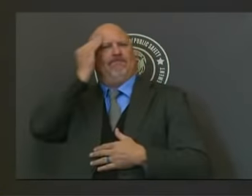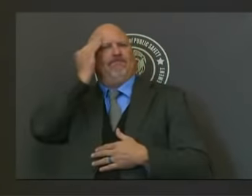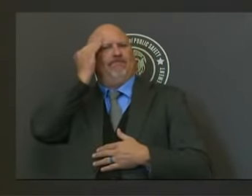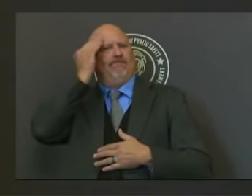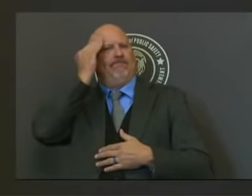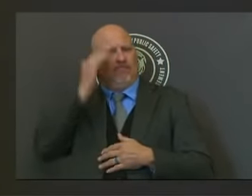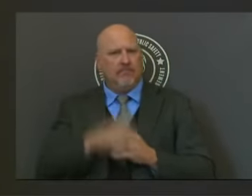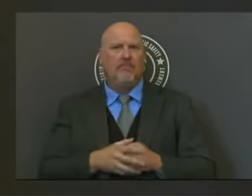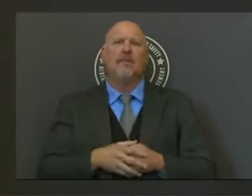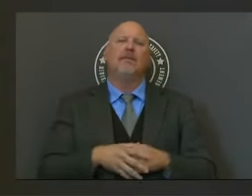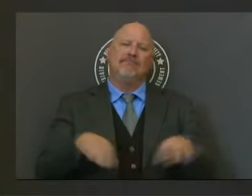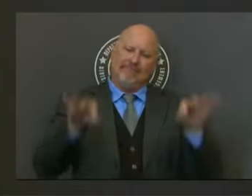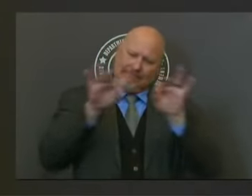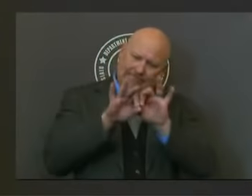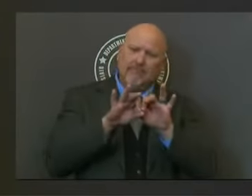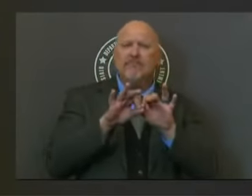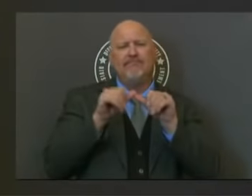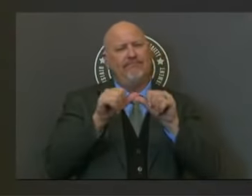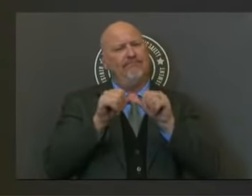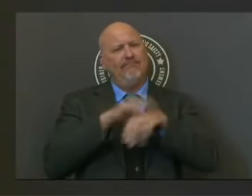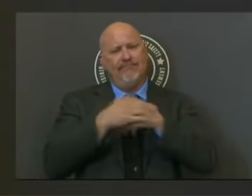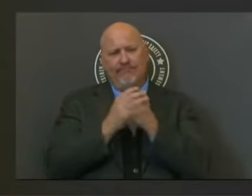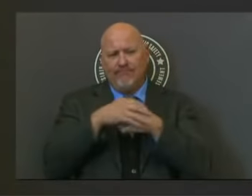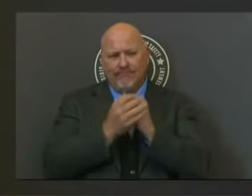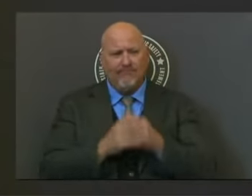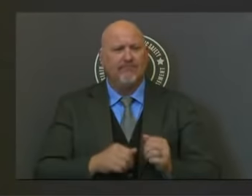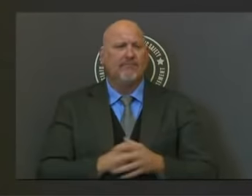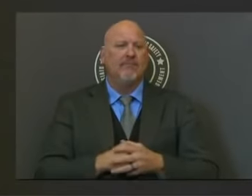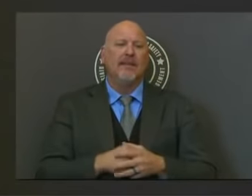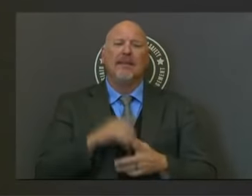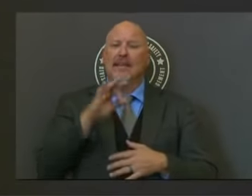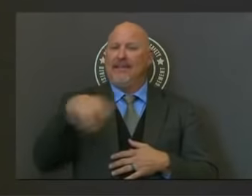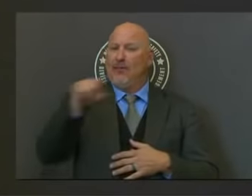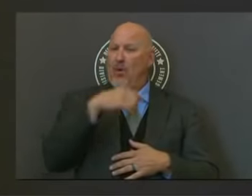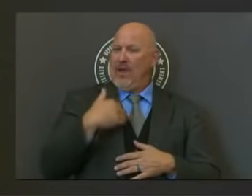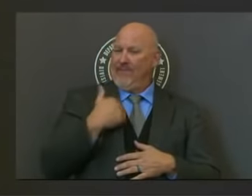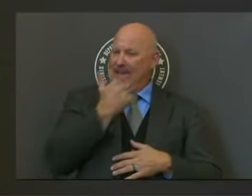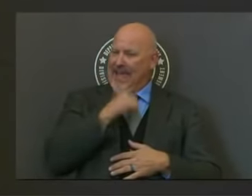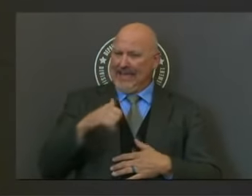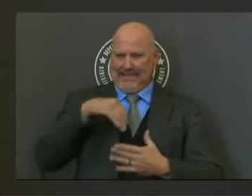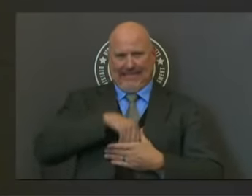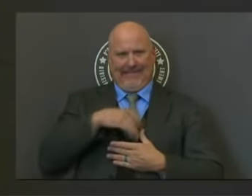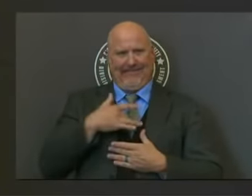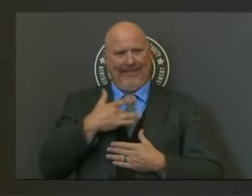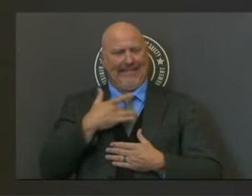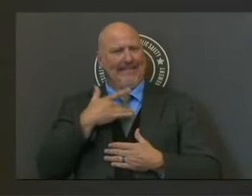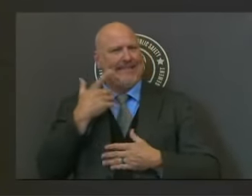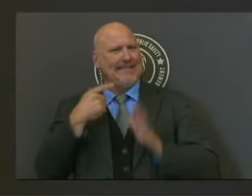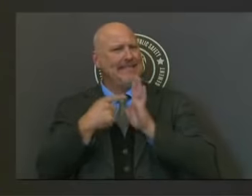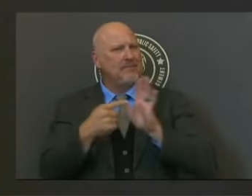quarantine guidance the governor spoke of it the staying home and